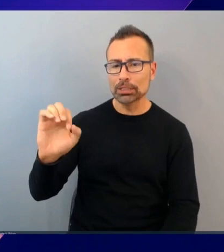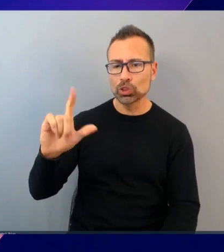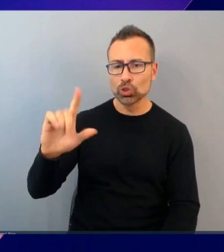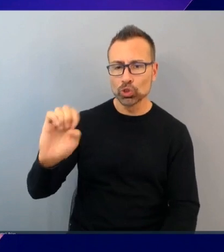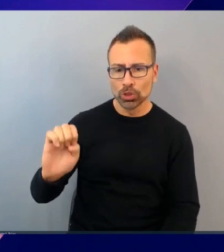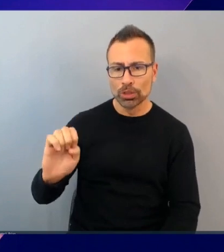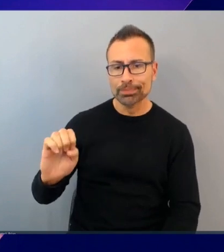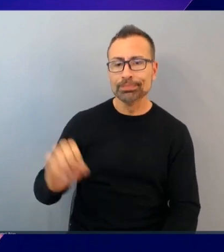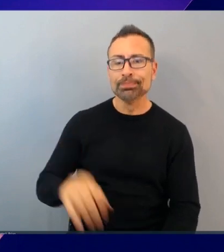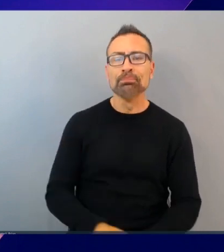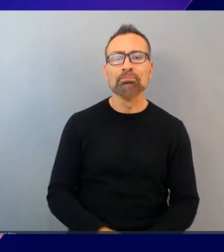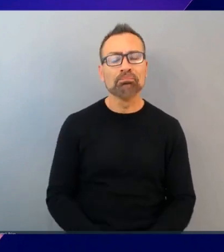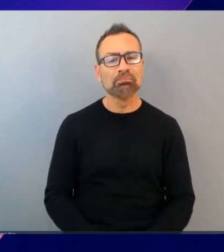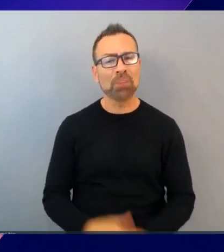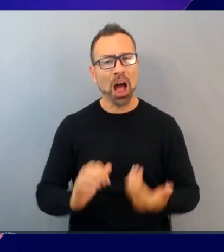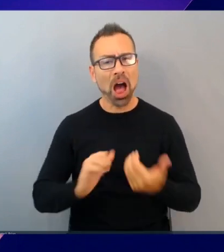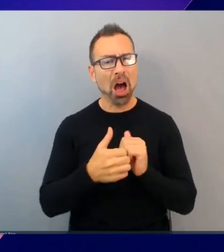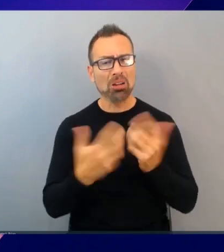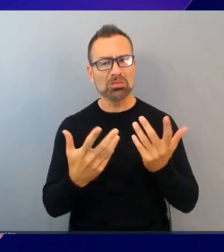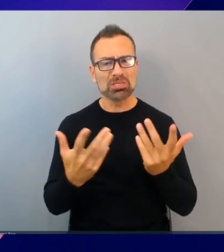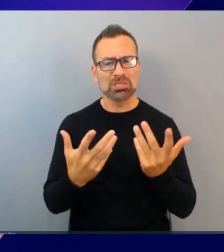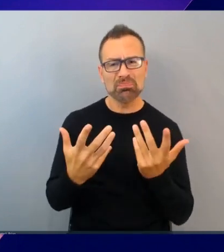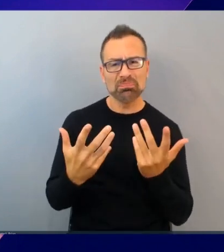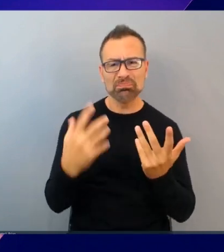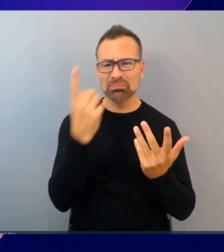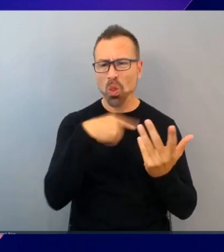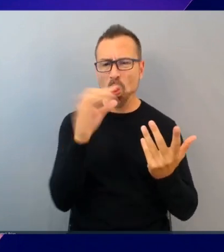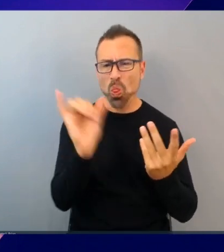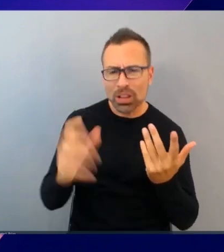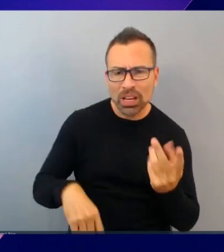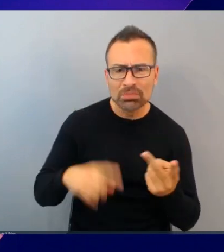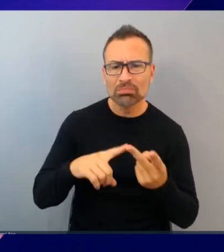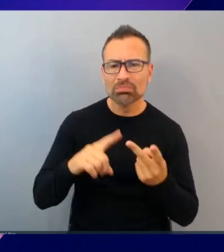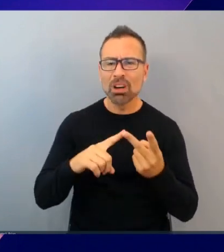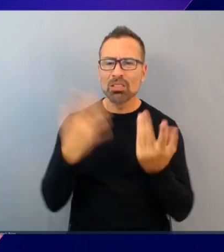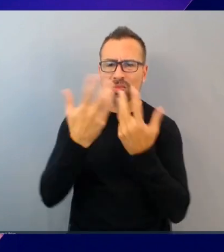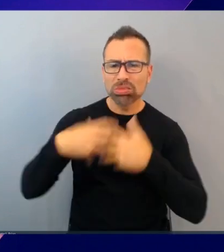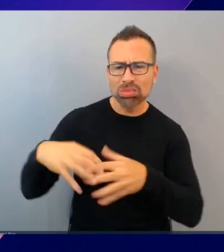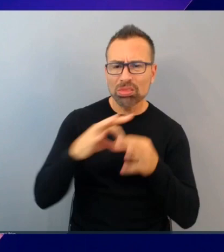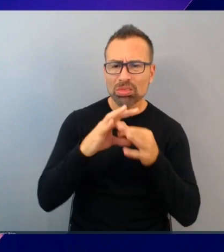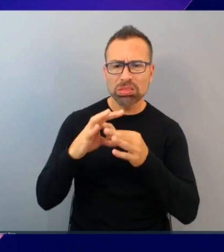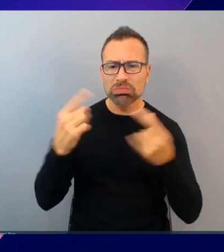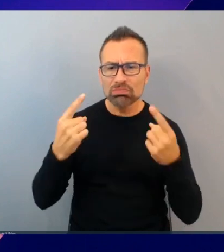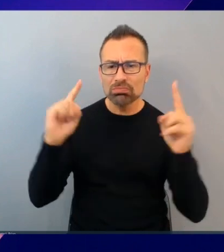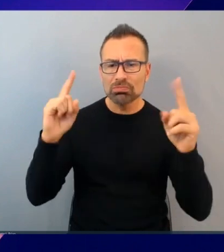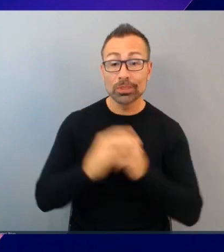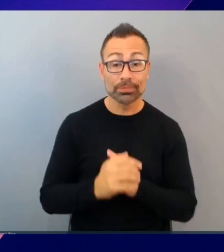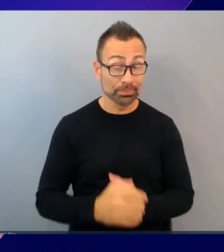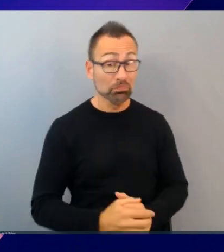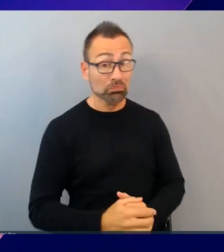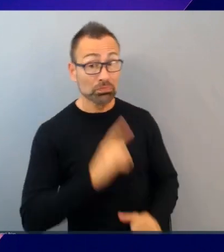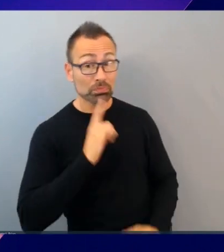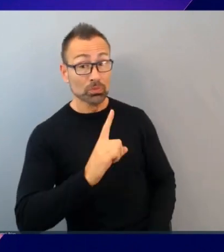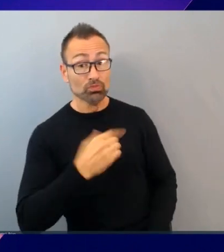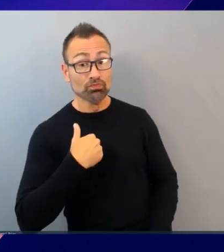and how all of this works. Yeah, absolutely. So I've got a brief demo for us here. I will start by saying that in order to use